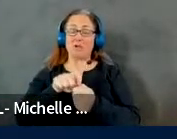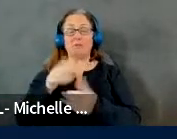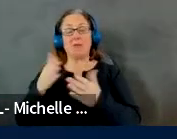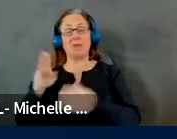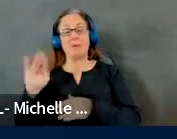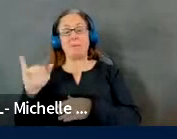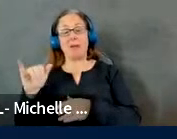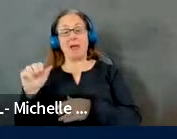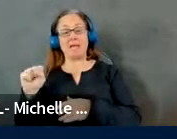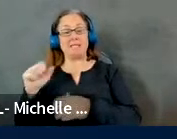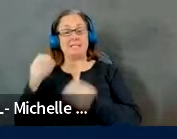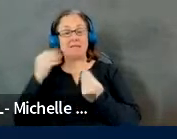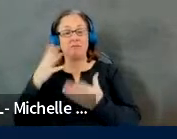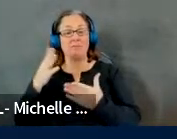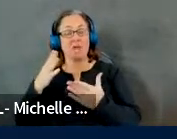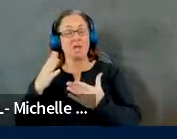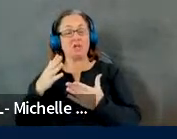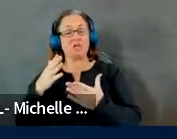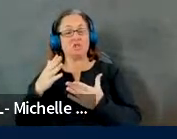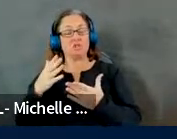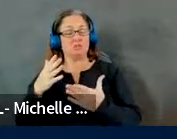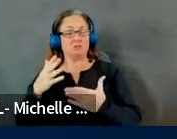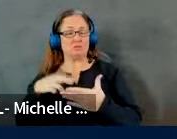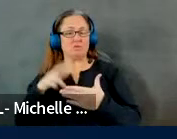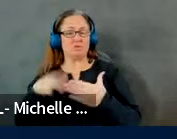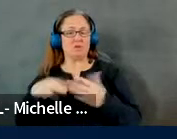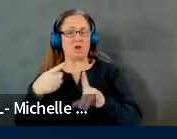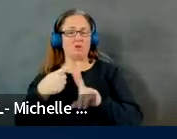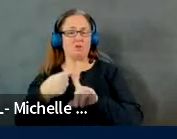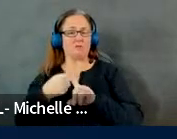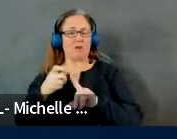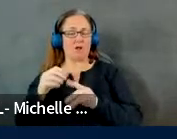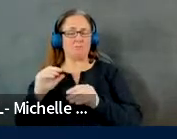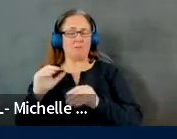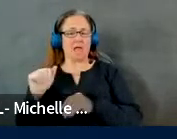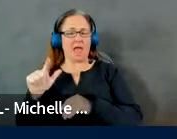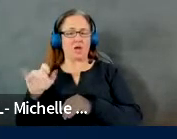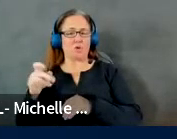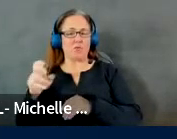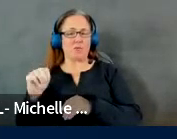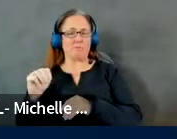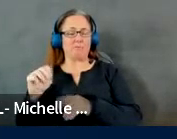that has been informed by the algorithms. And lastly, state and local Police Departments